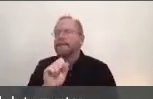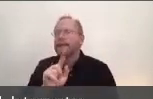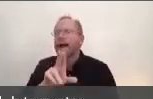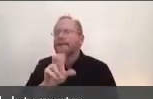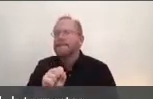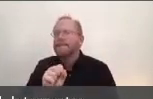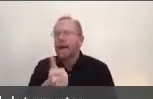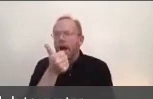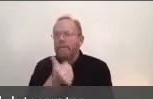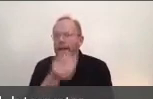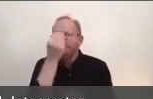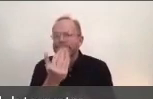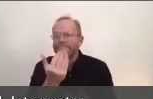Simply click click on the subscribe button